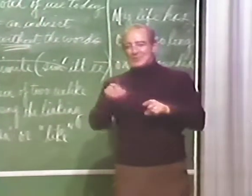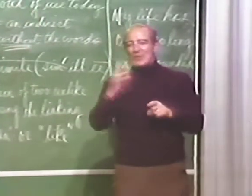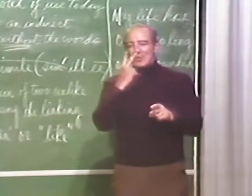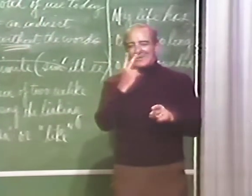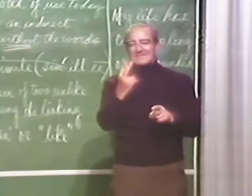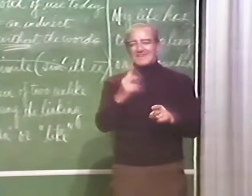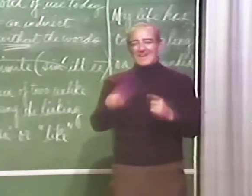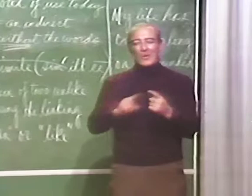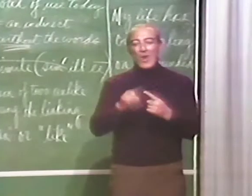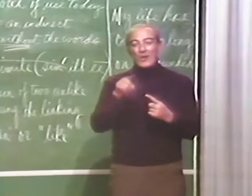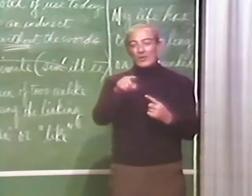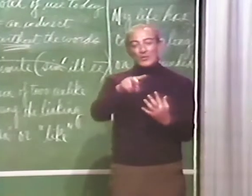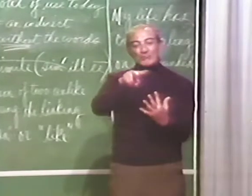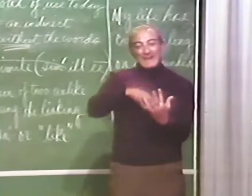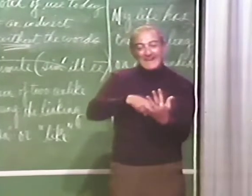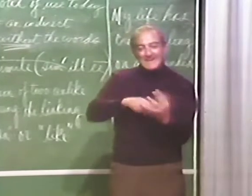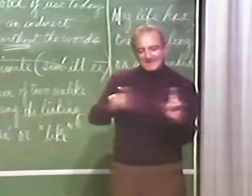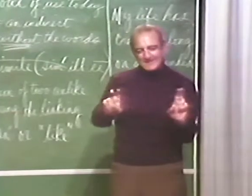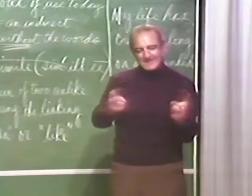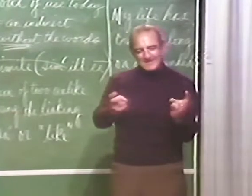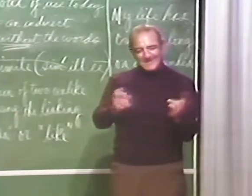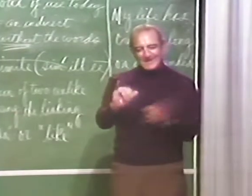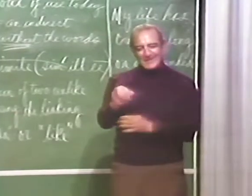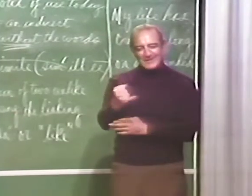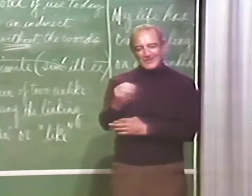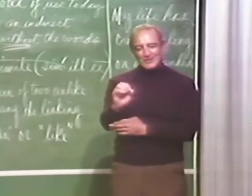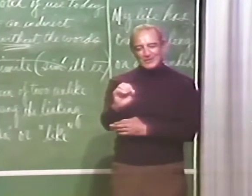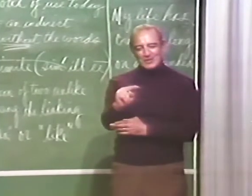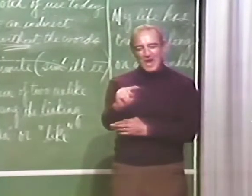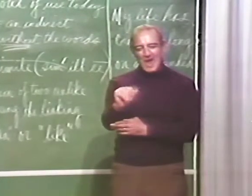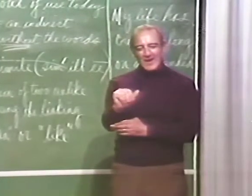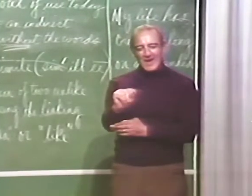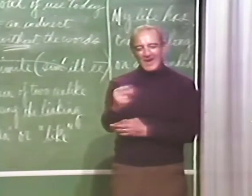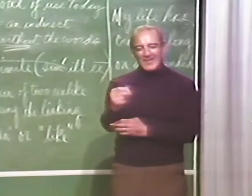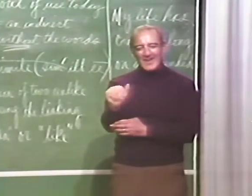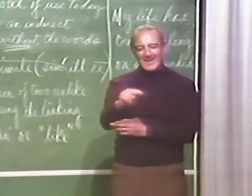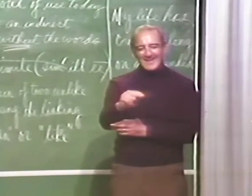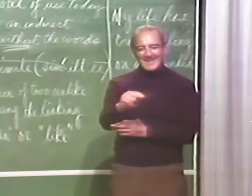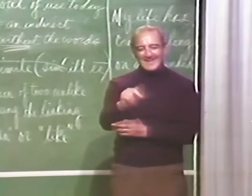SOARING... AS YOU WILL SEE WHEN YOU READ